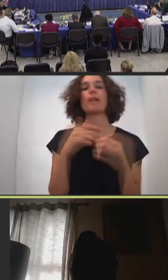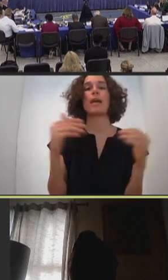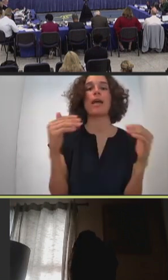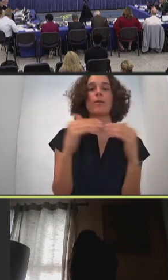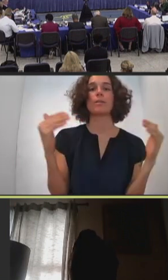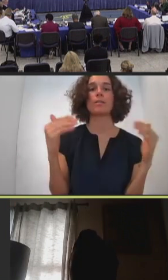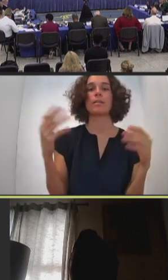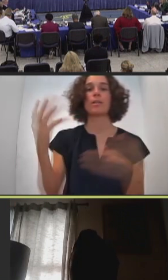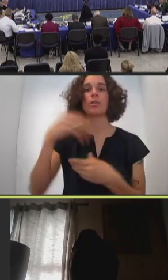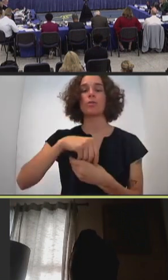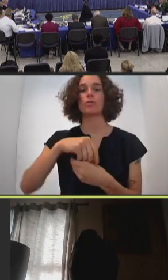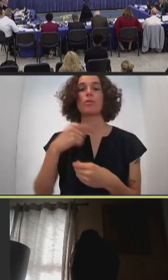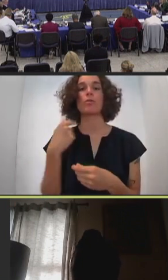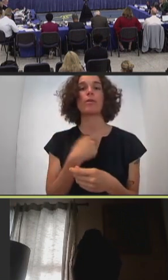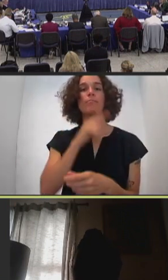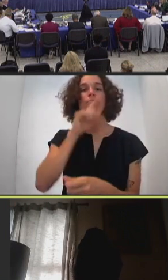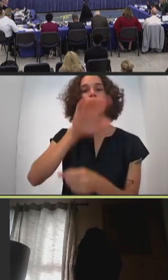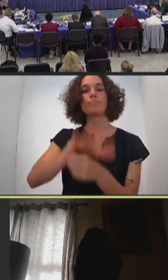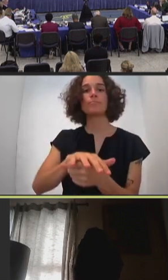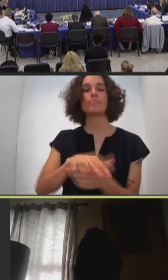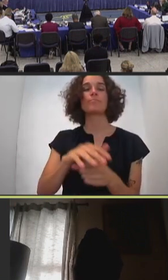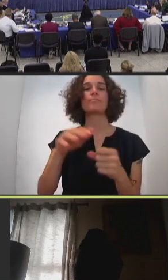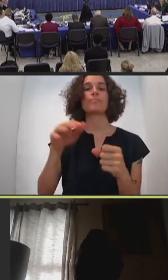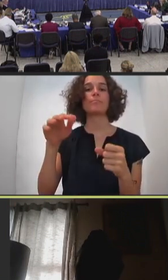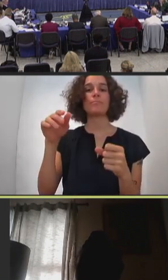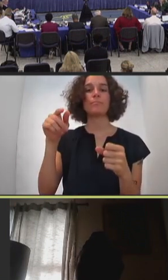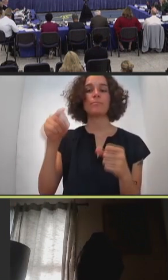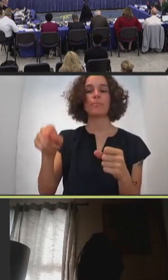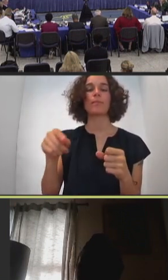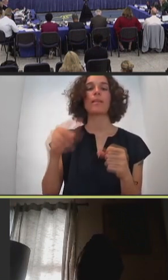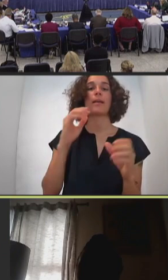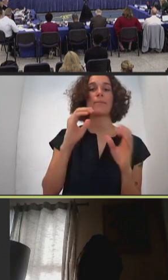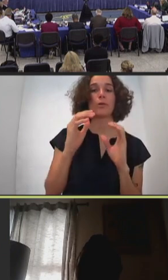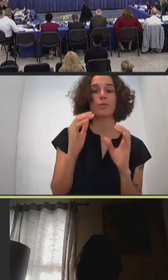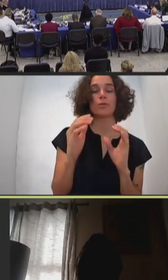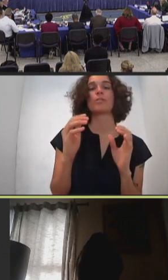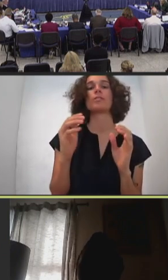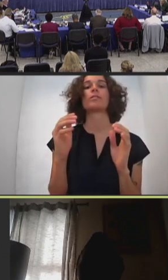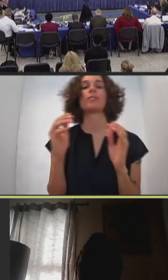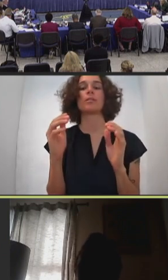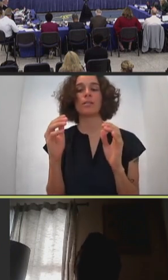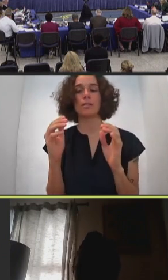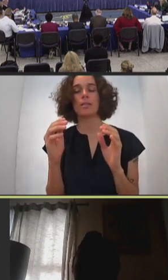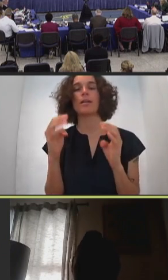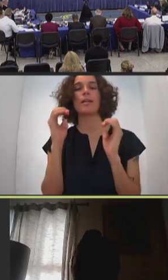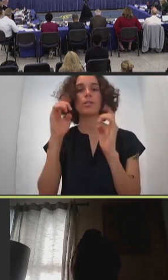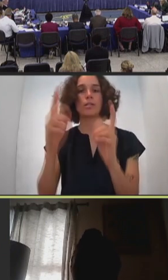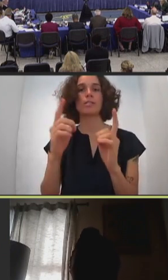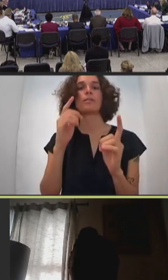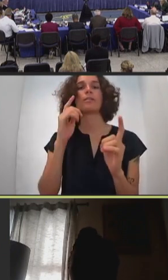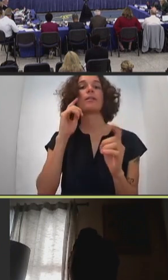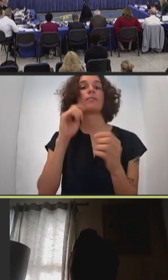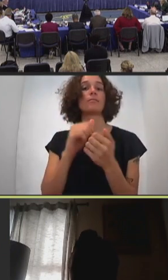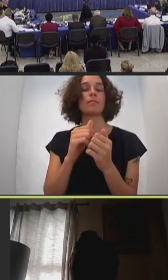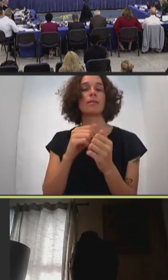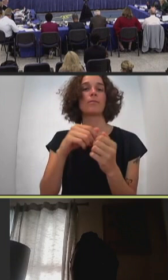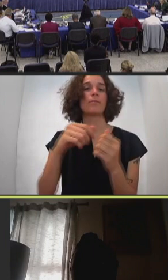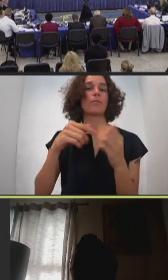develop unique communication and health education materials, brochures, flyers, WhatsApp groups.